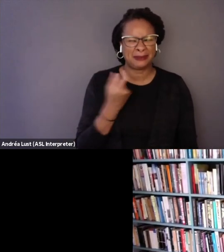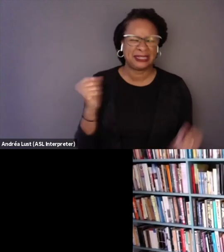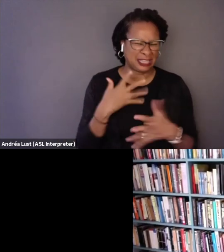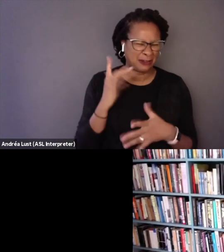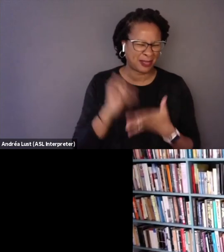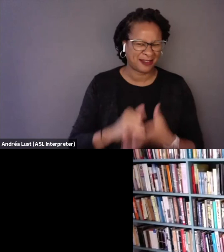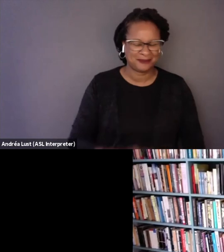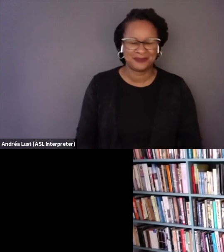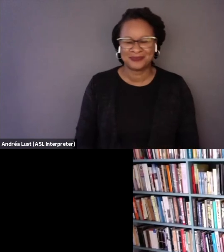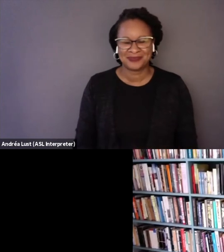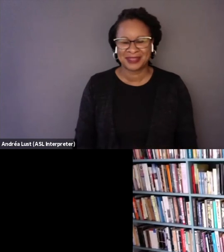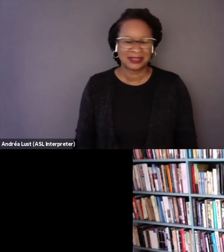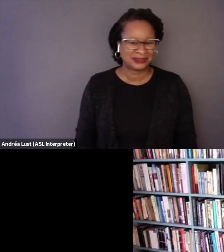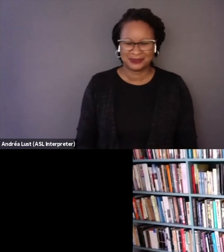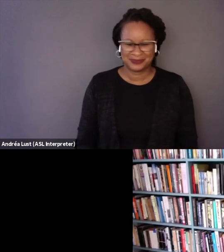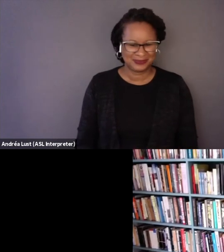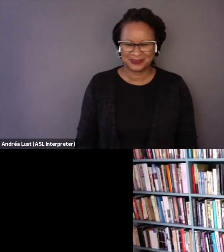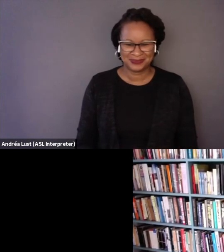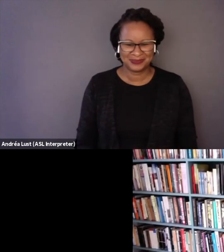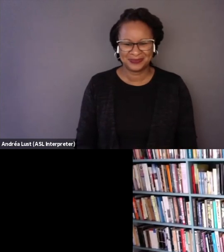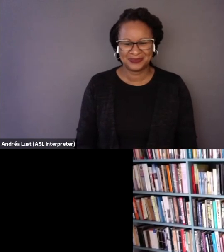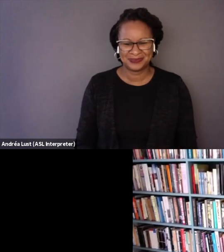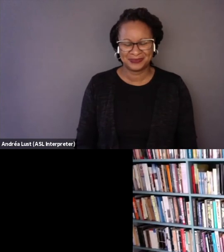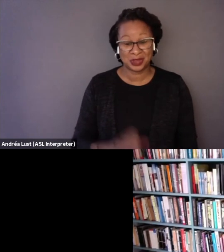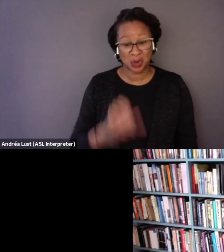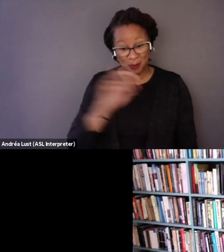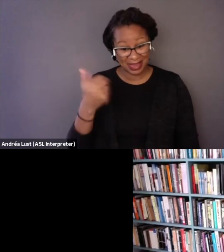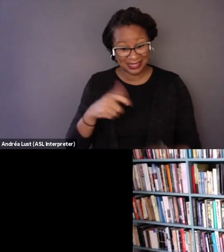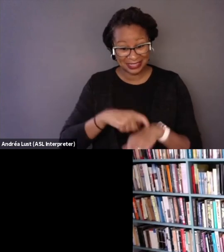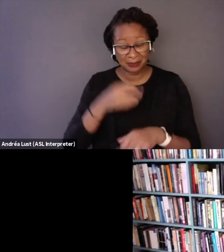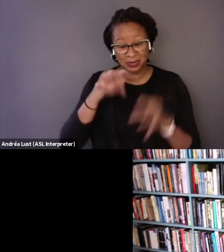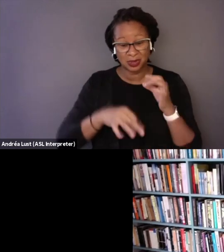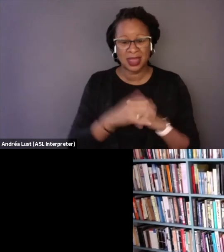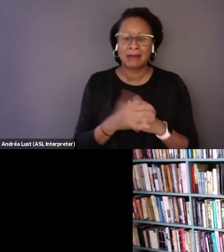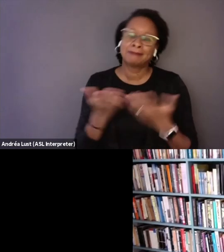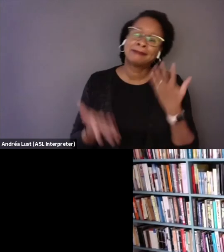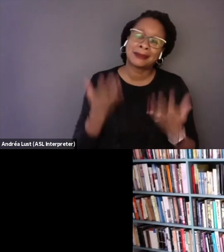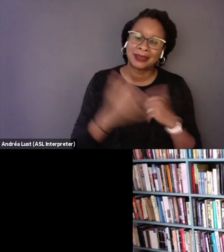So you're not going back anytime soon. (chuckles) Well, I may. Perhaps all this conversation will inspire me,